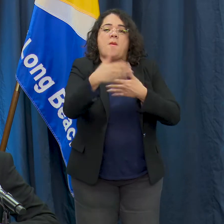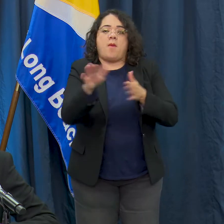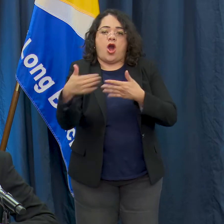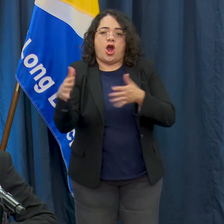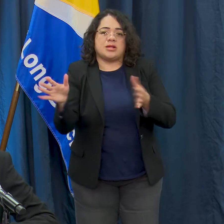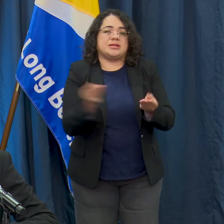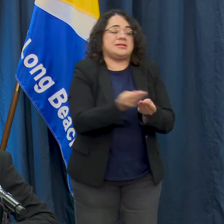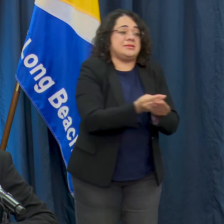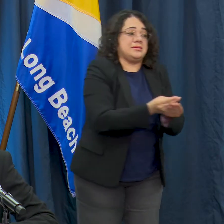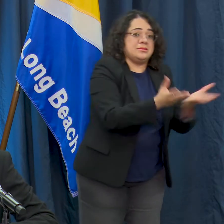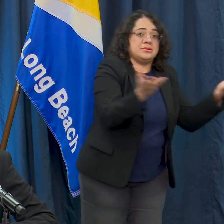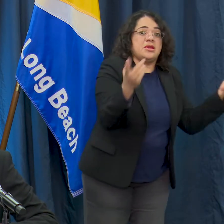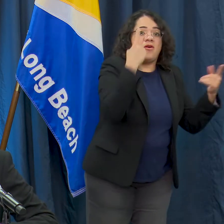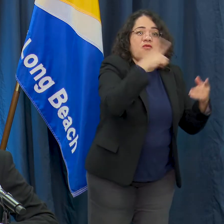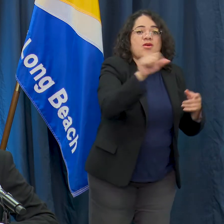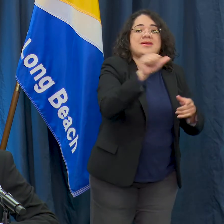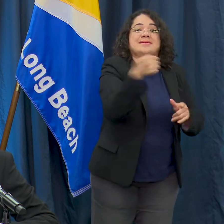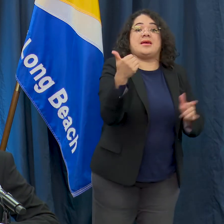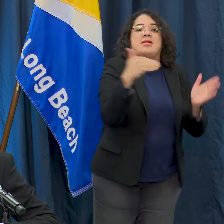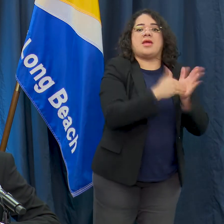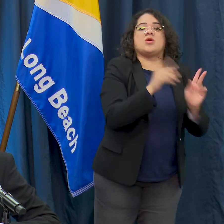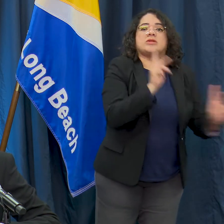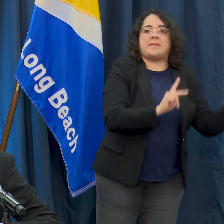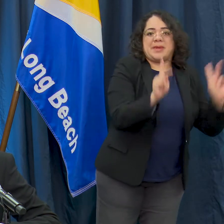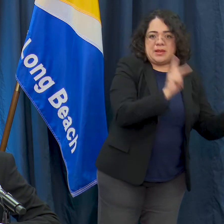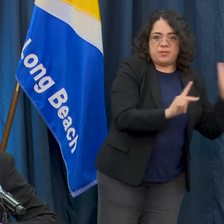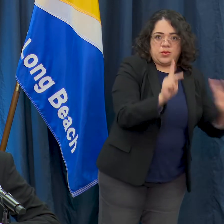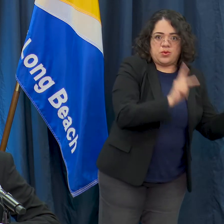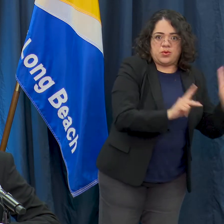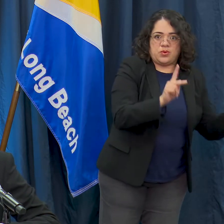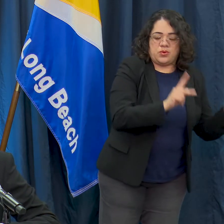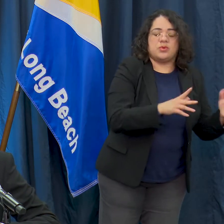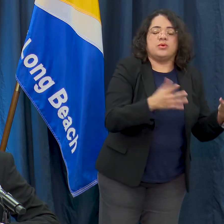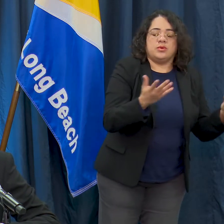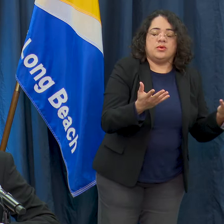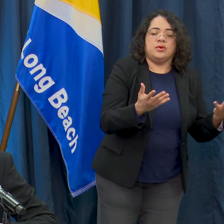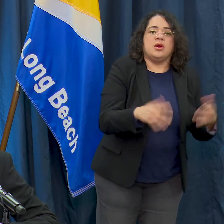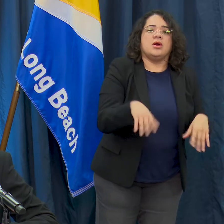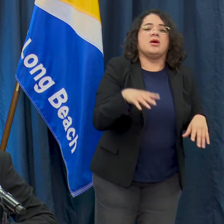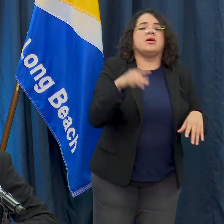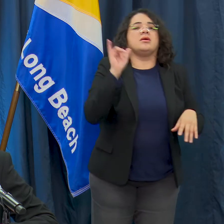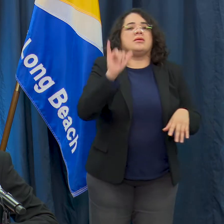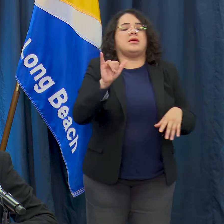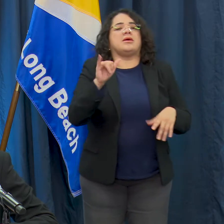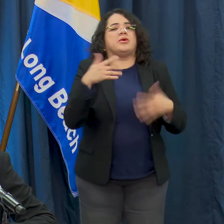also really reminds us of the real tragic and really sad costs that this